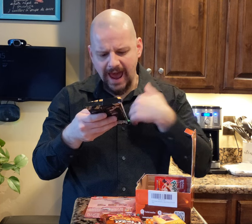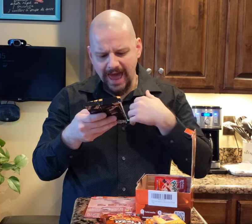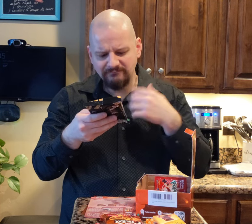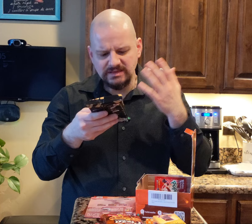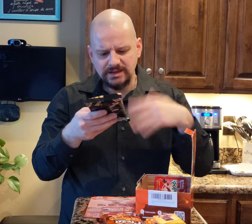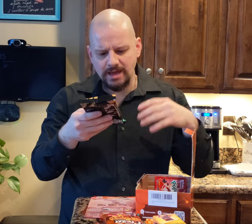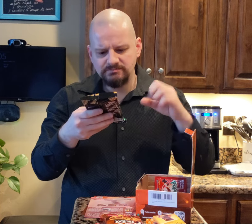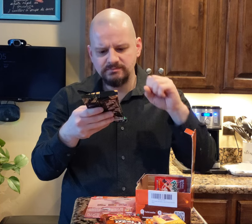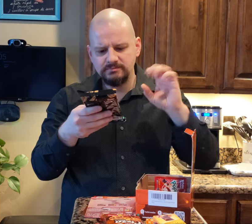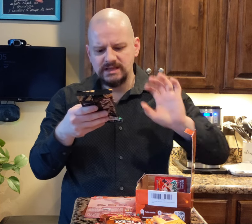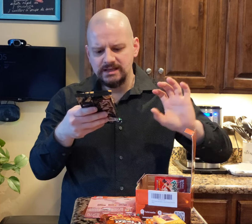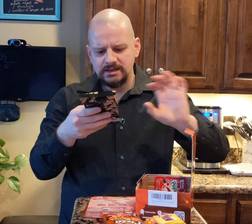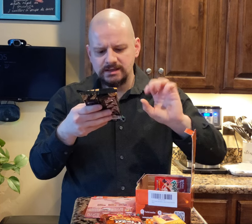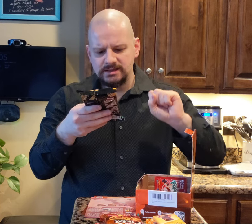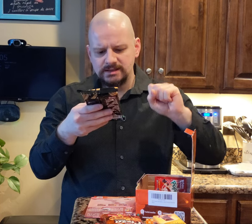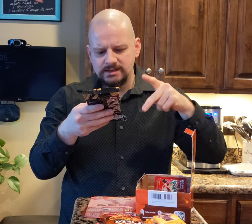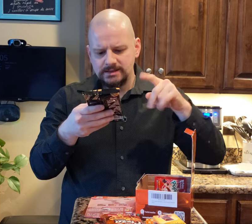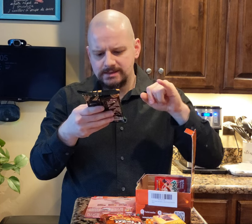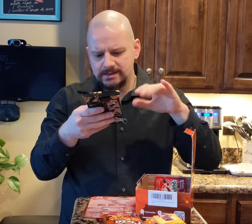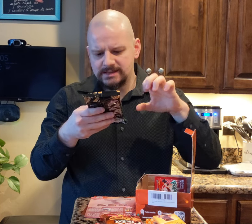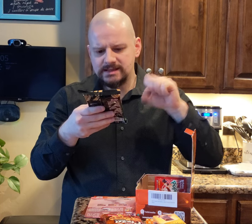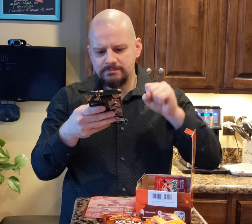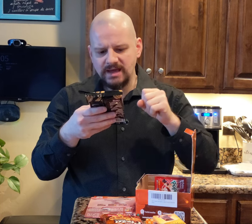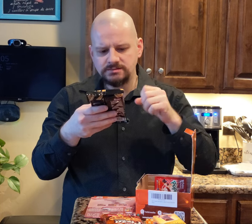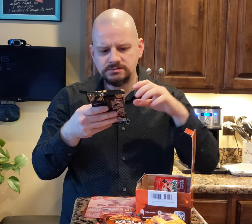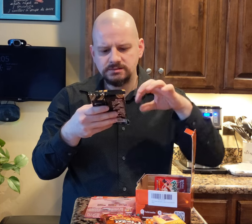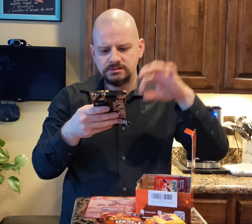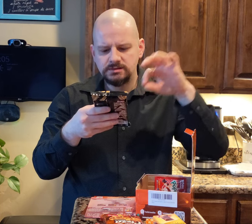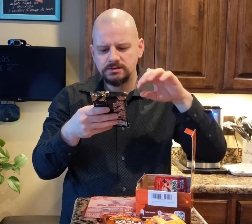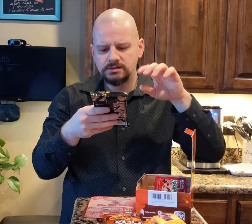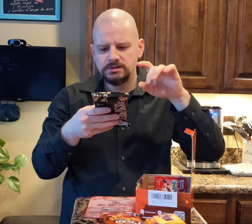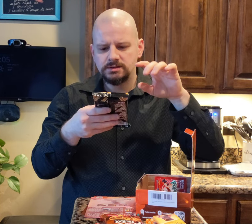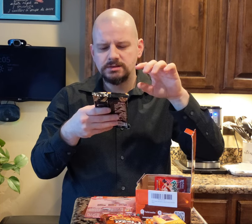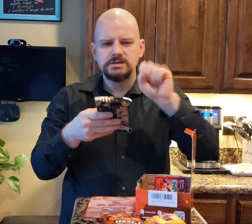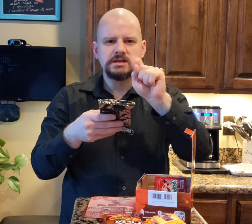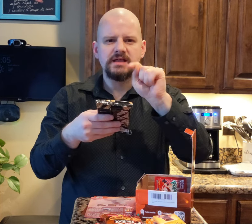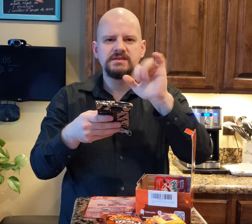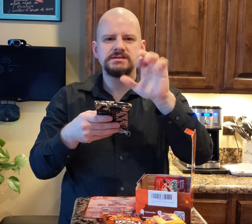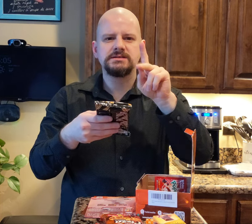It has some spices on the sticks.